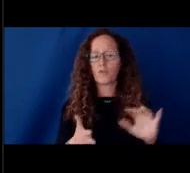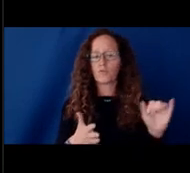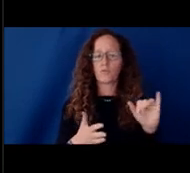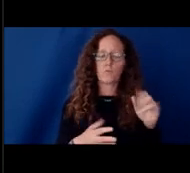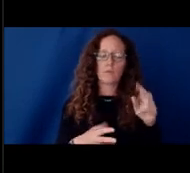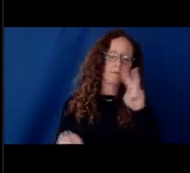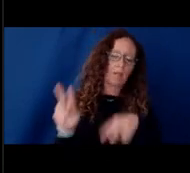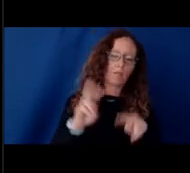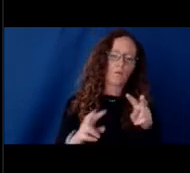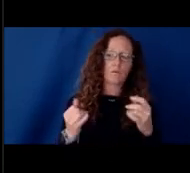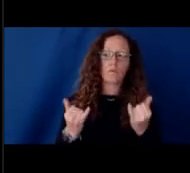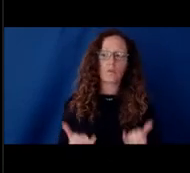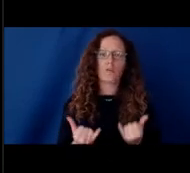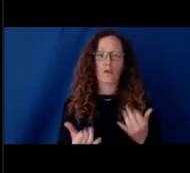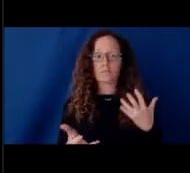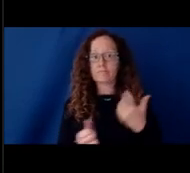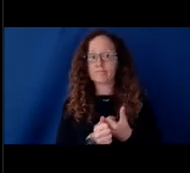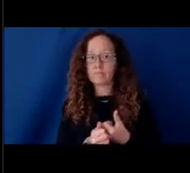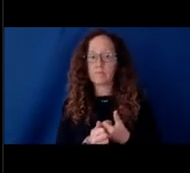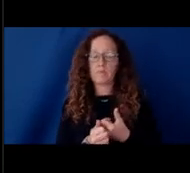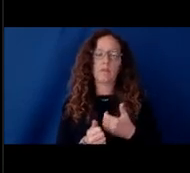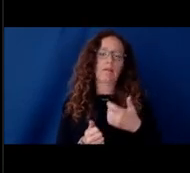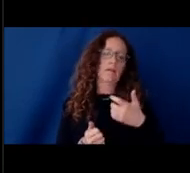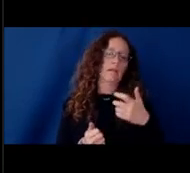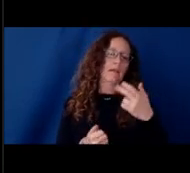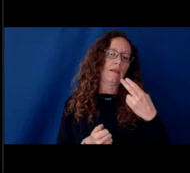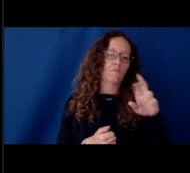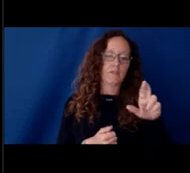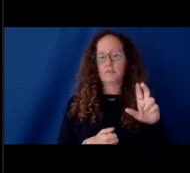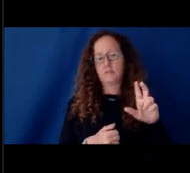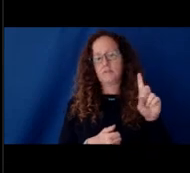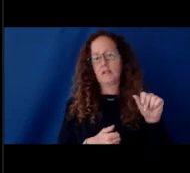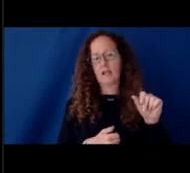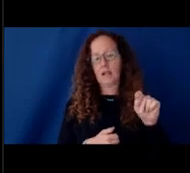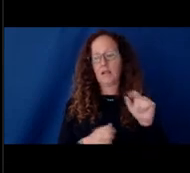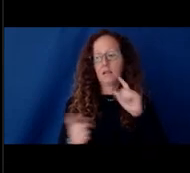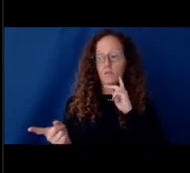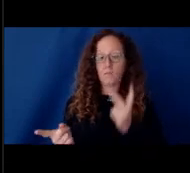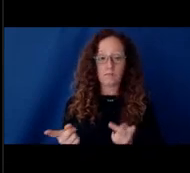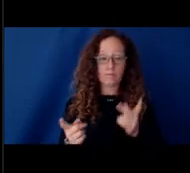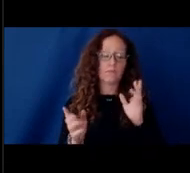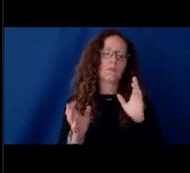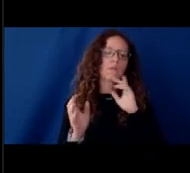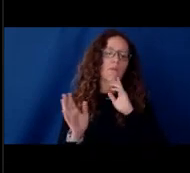data. And as the animation shows, you can move through the seven day HeatRisk forecast and click